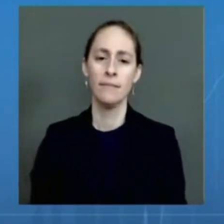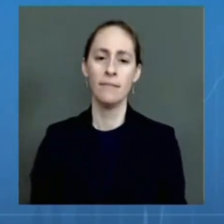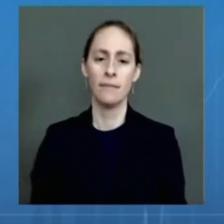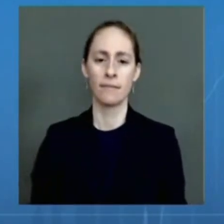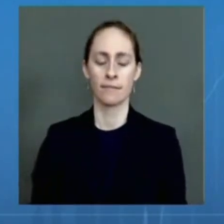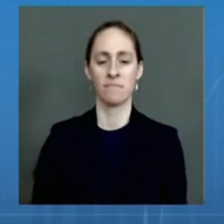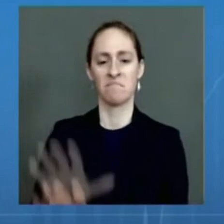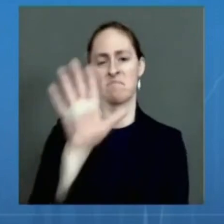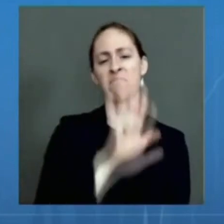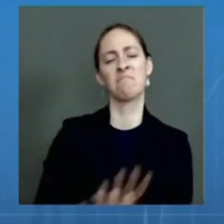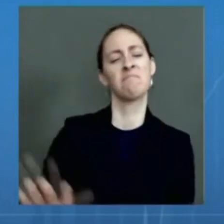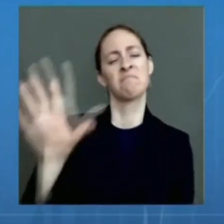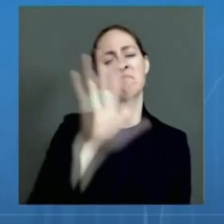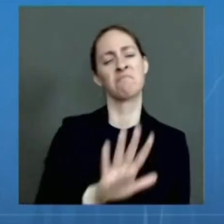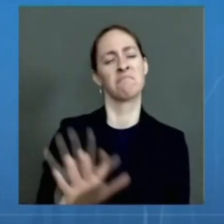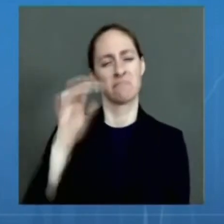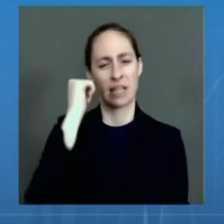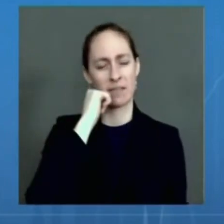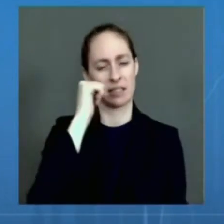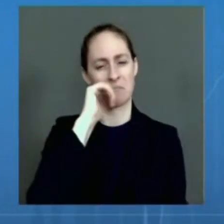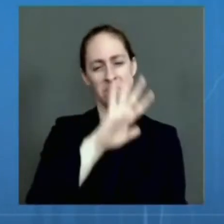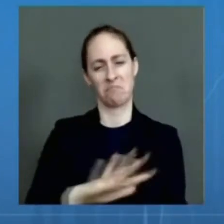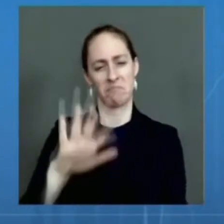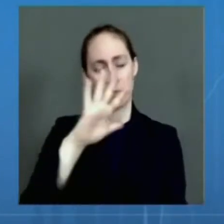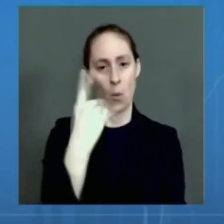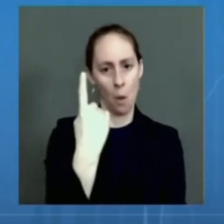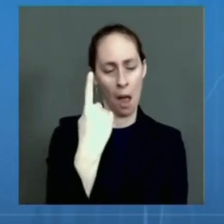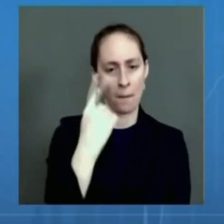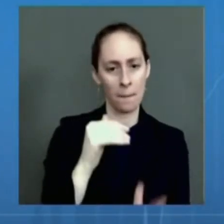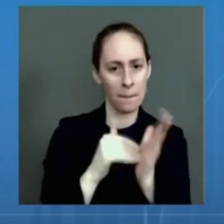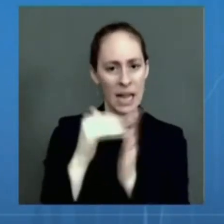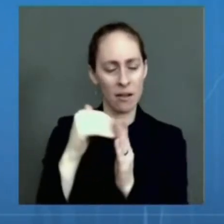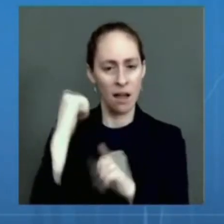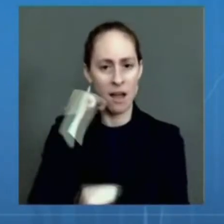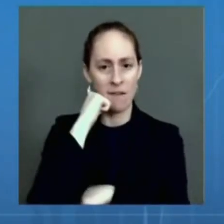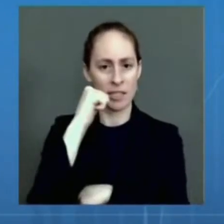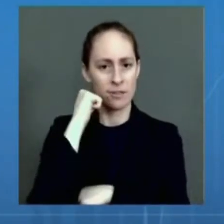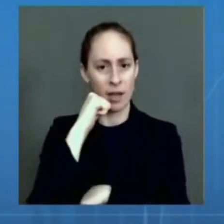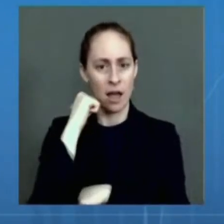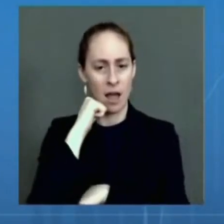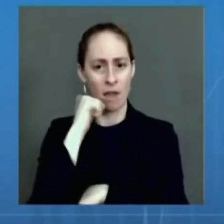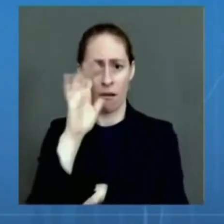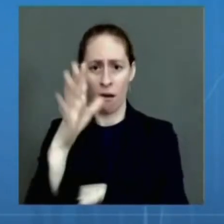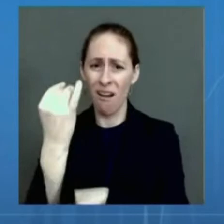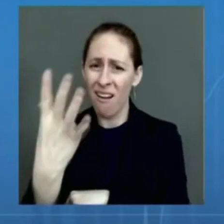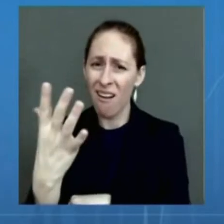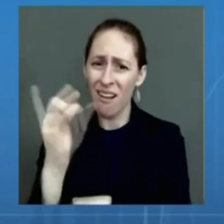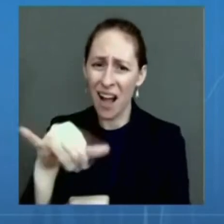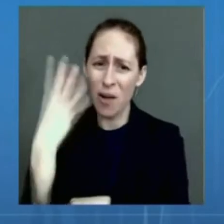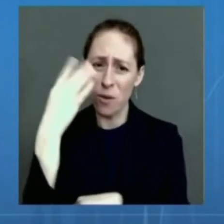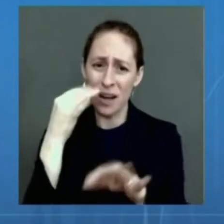PEOPLE A DAY. BOOSTER SHOTS ARE RUNNING AT A MILLION PER DAY AND THAT IS